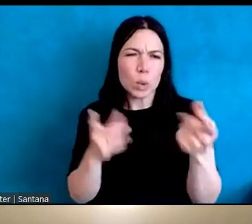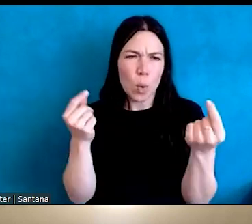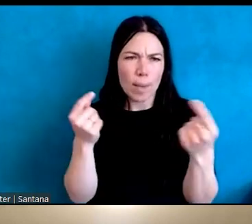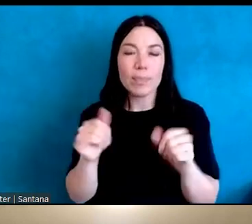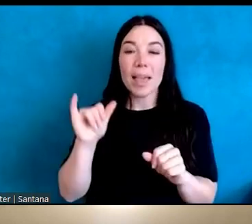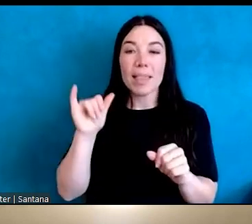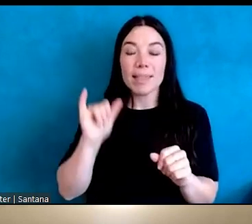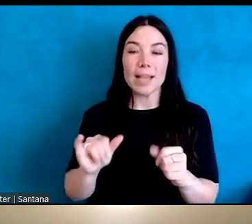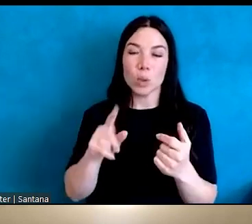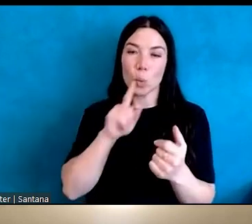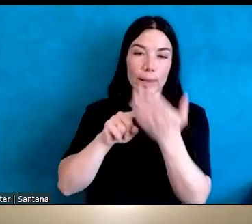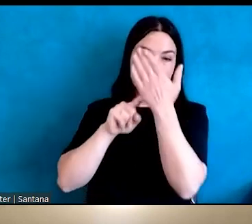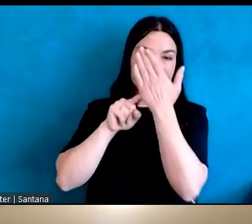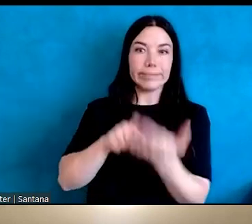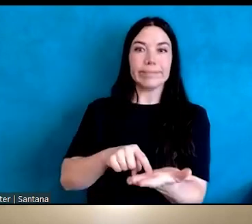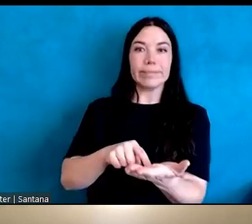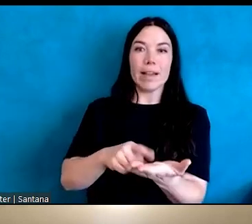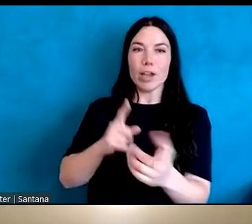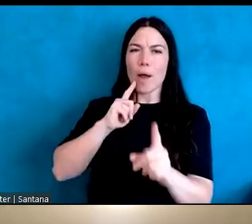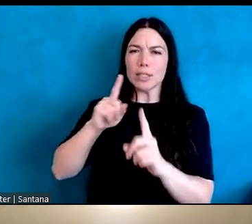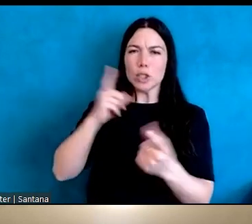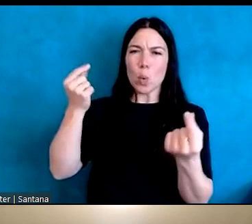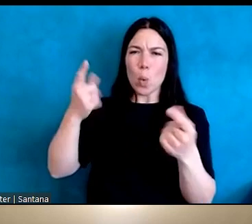So the diagonal line here represents time in the conversation.